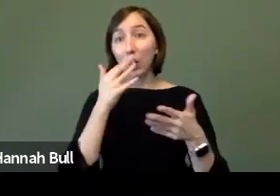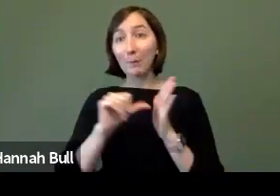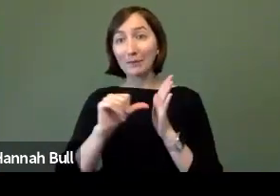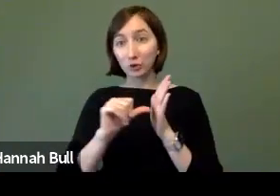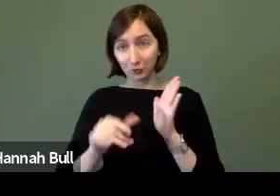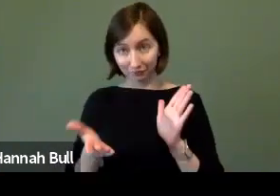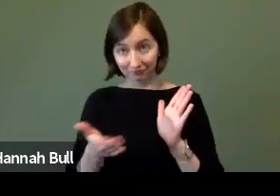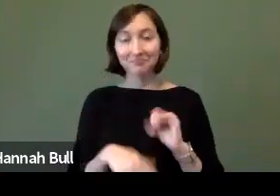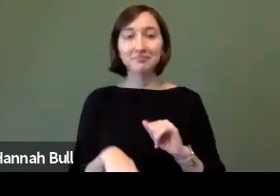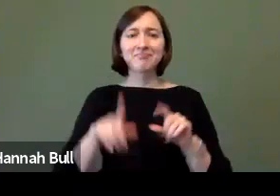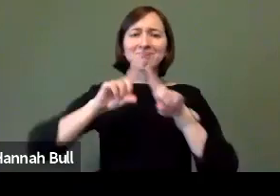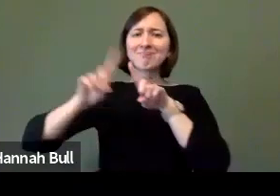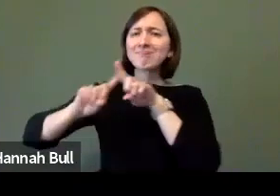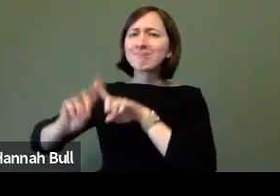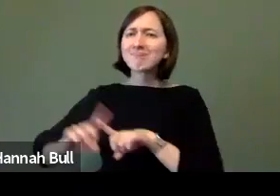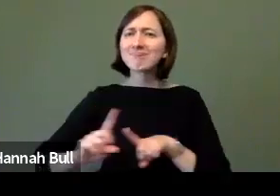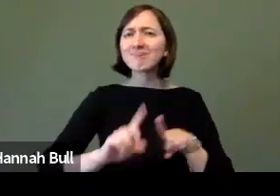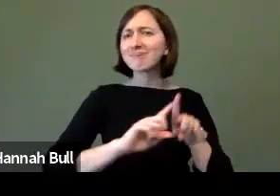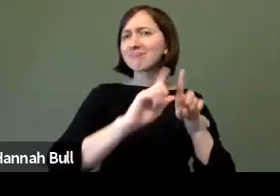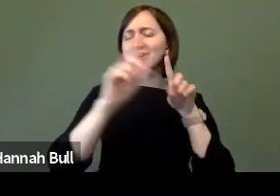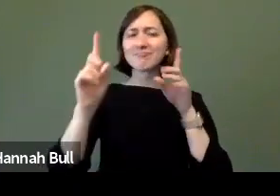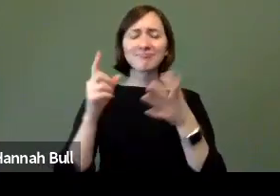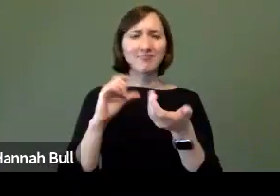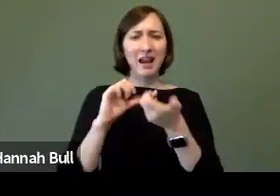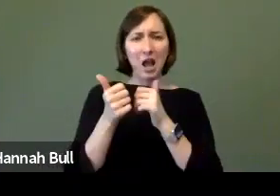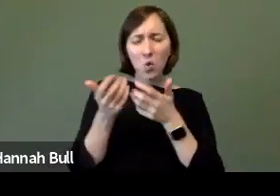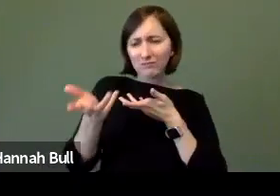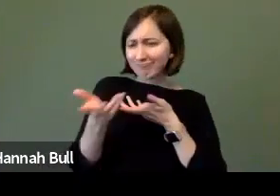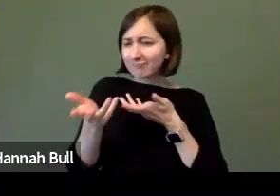to change the interaction with these apps.